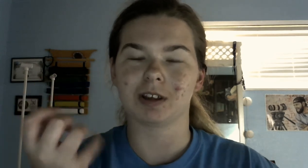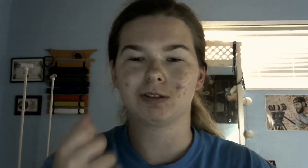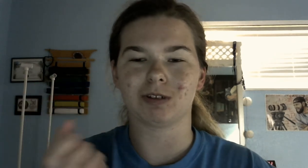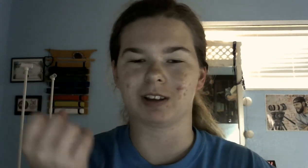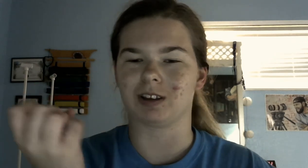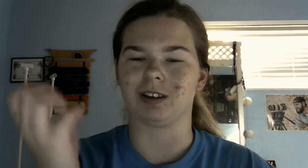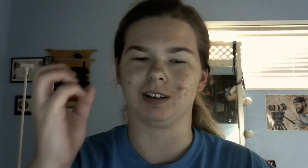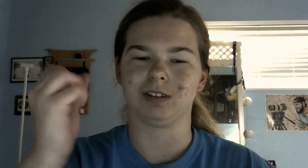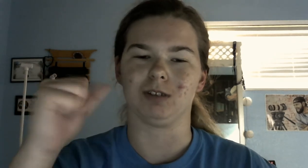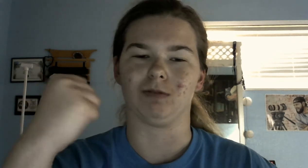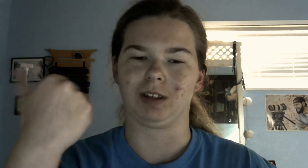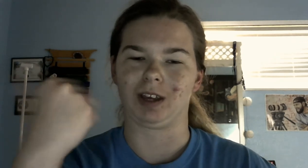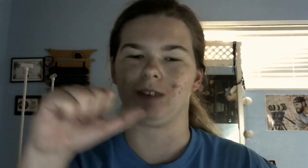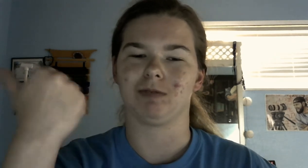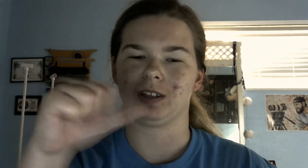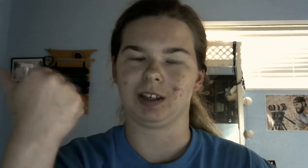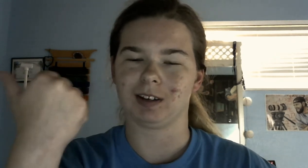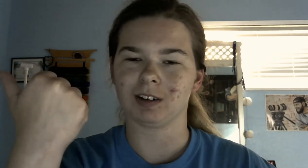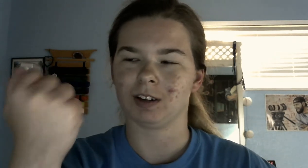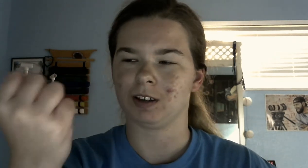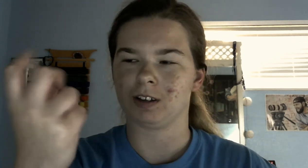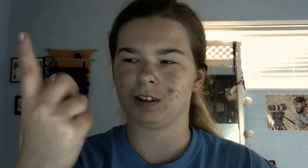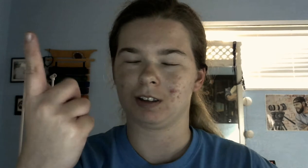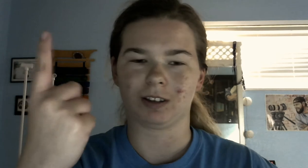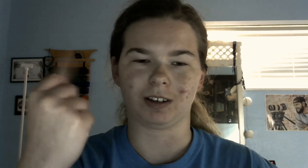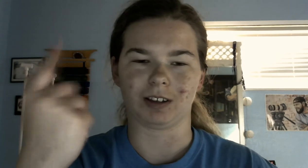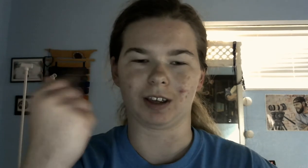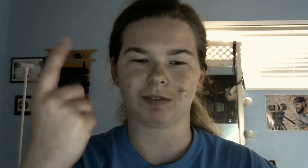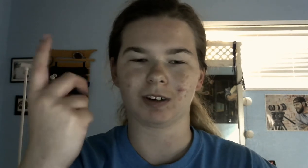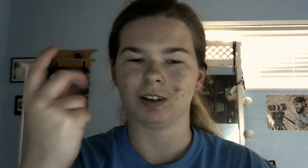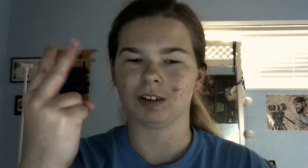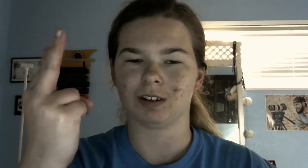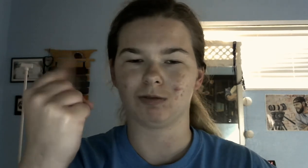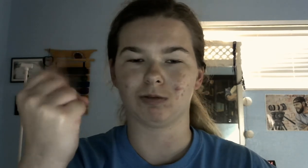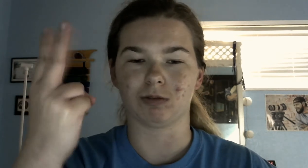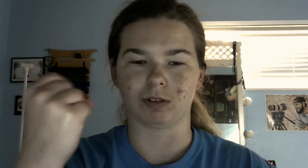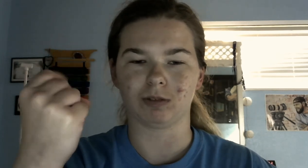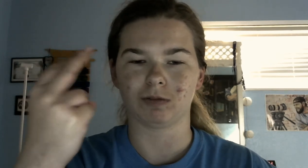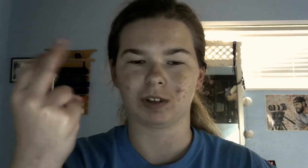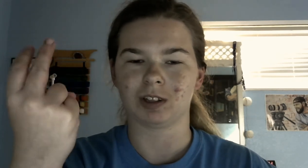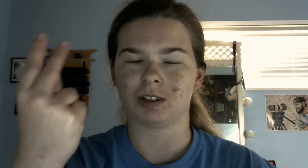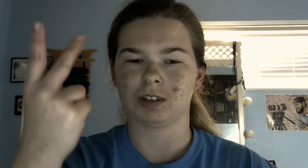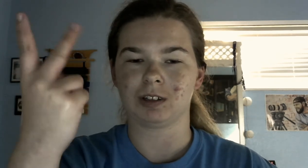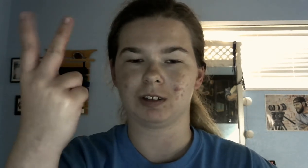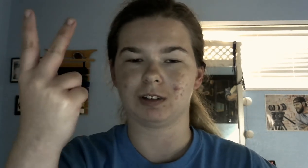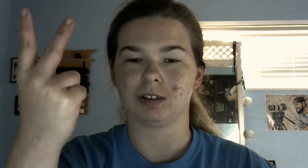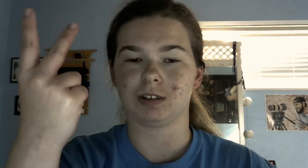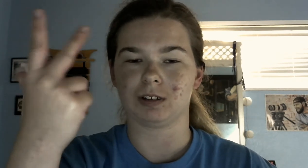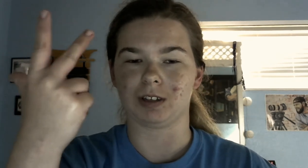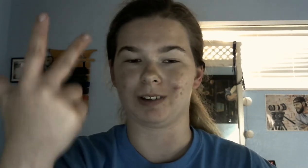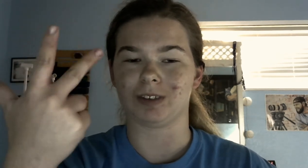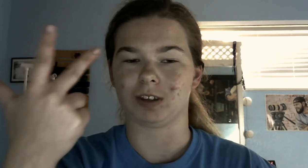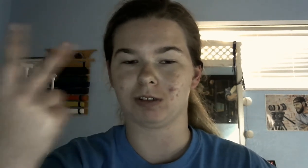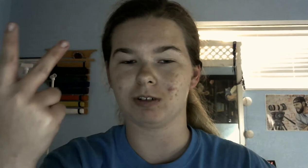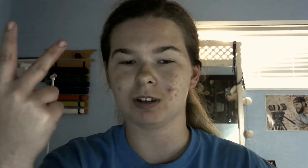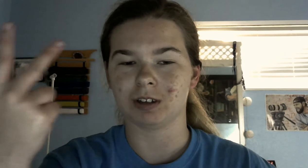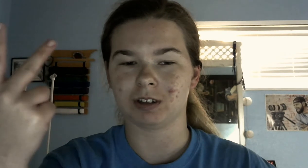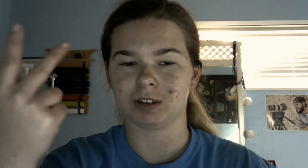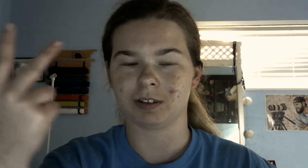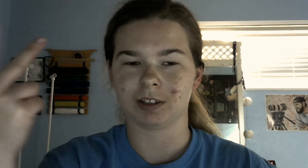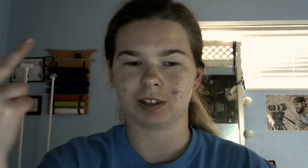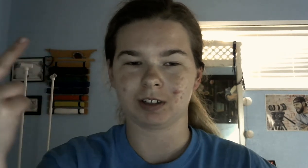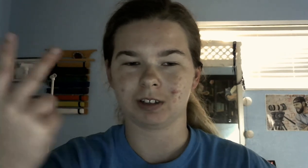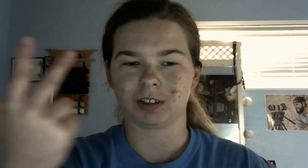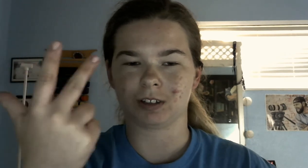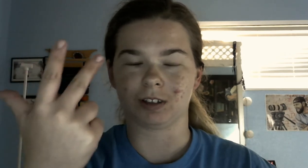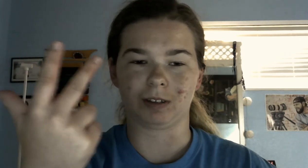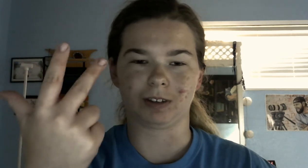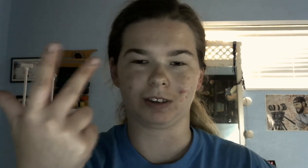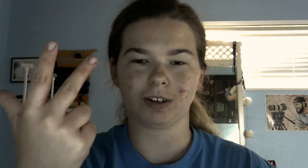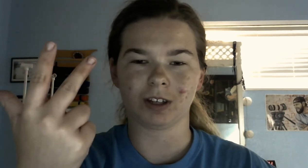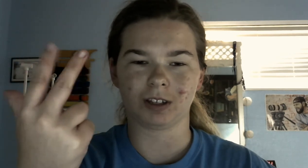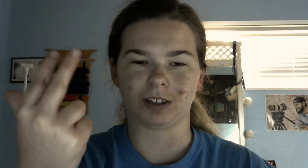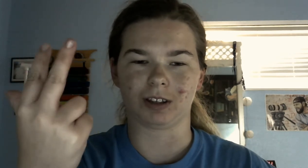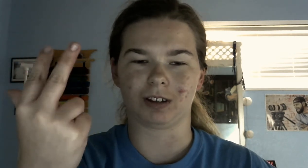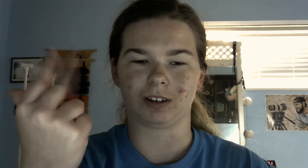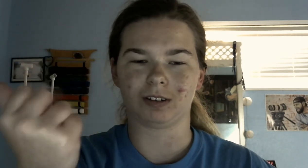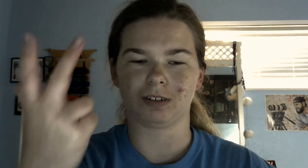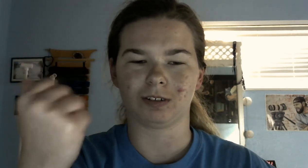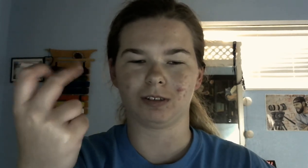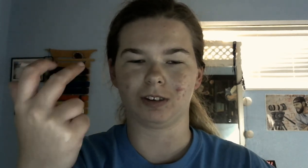try to get so we have ten eleven oh you have the three and four three and then